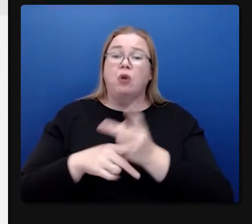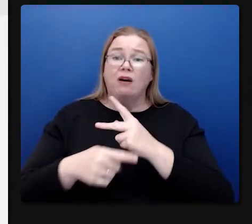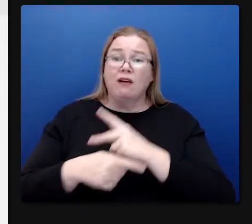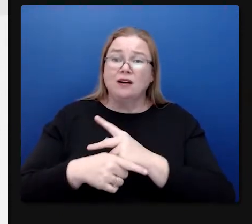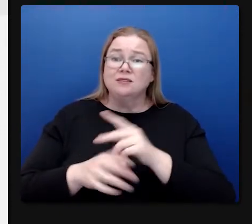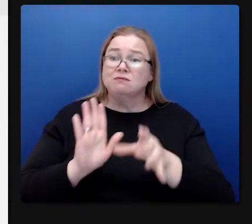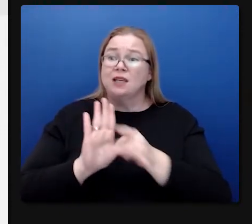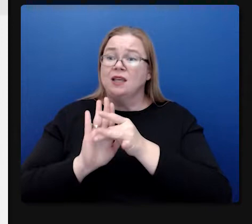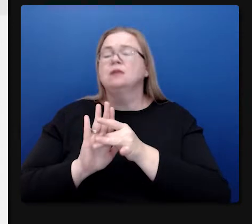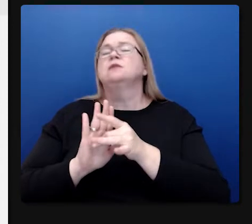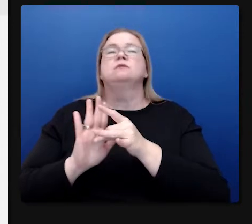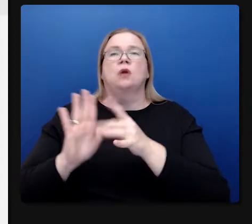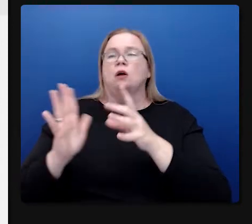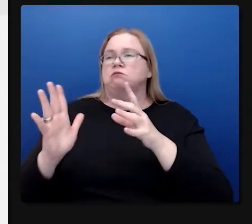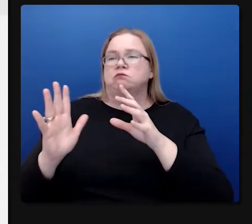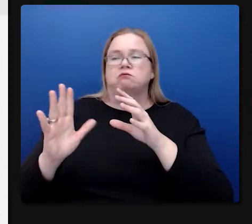The possibilities are truly endless.